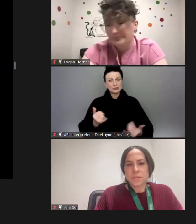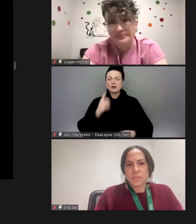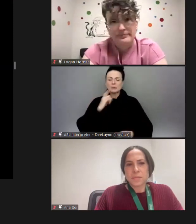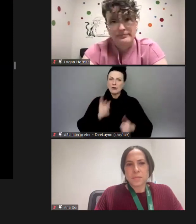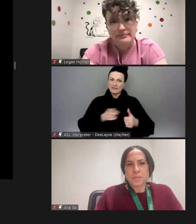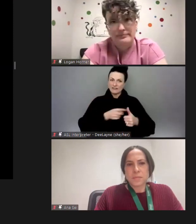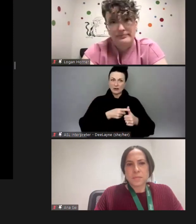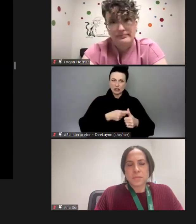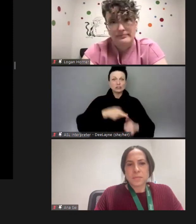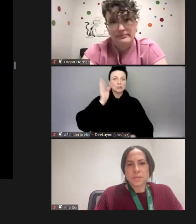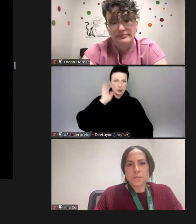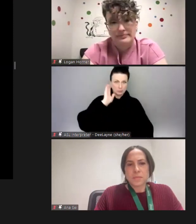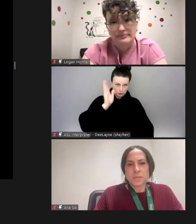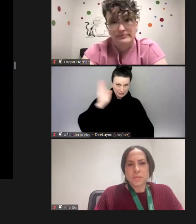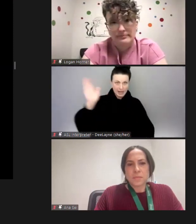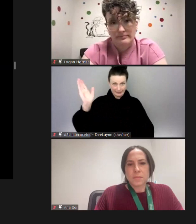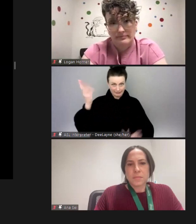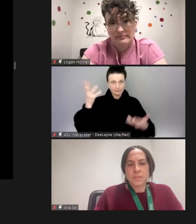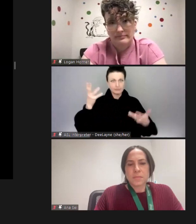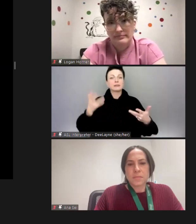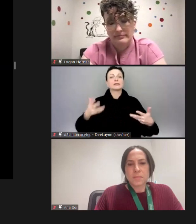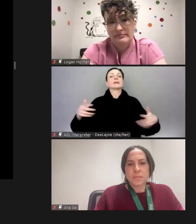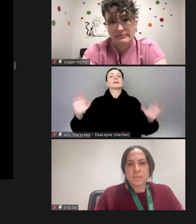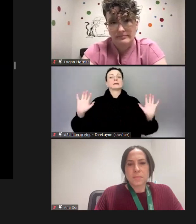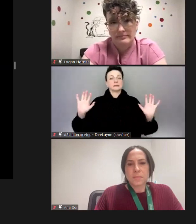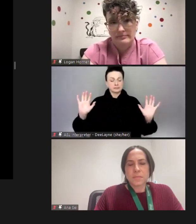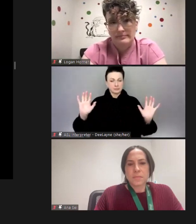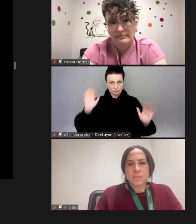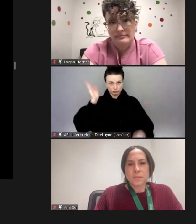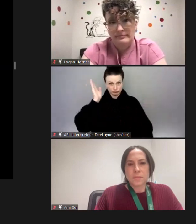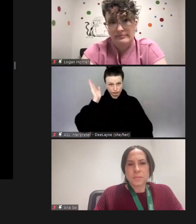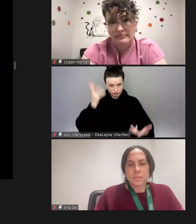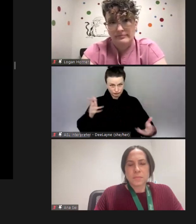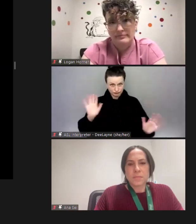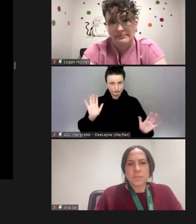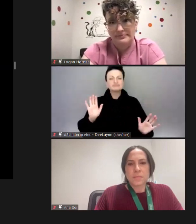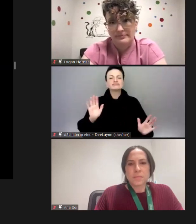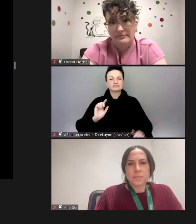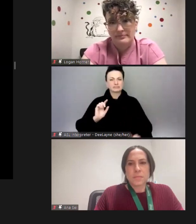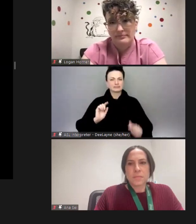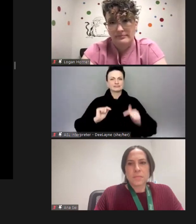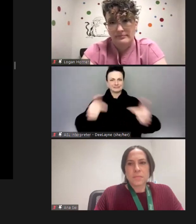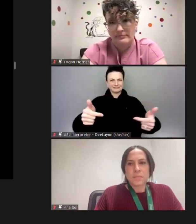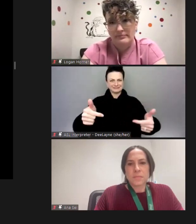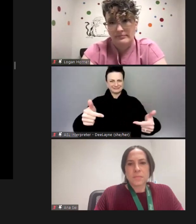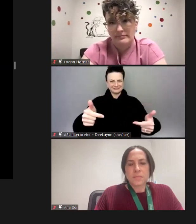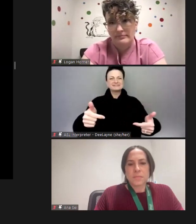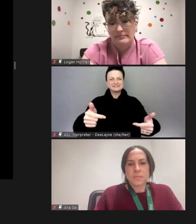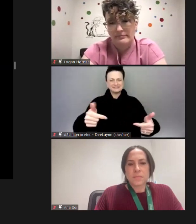presentation and then when they're